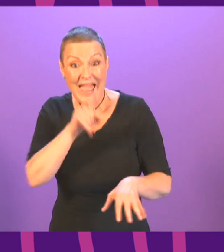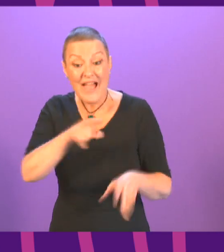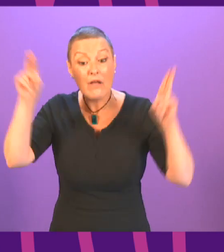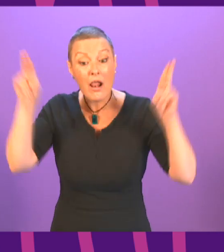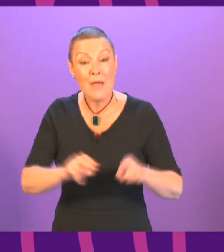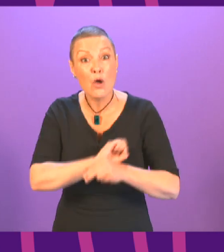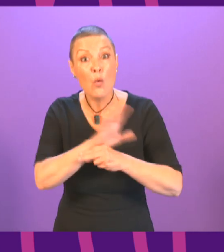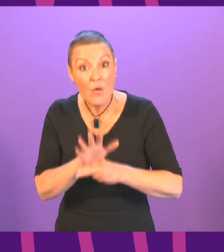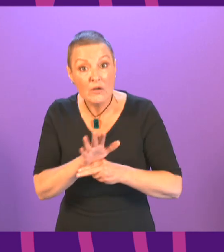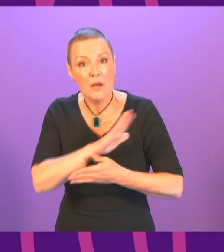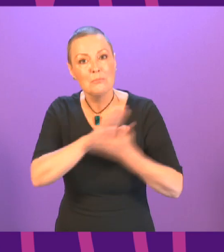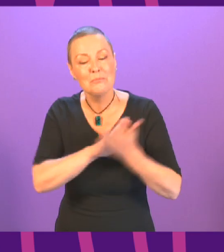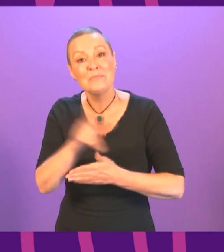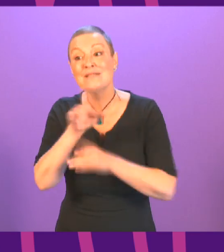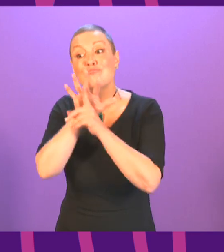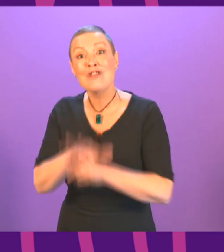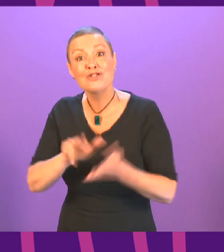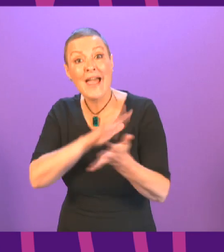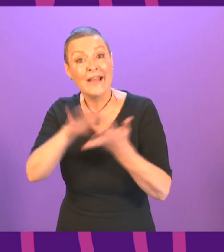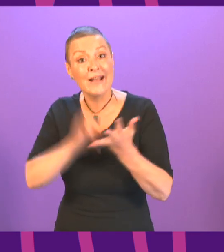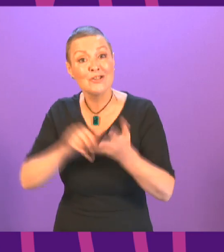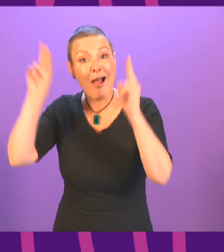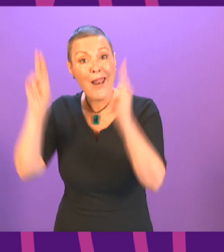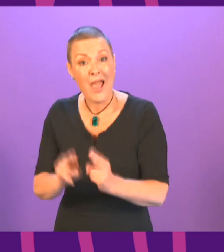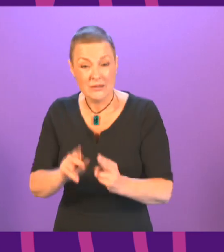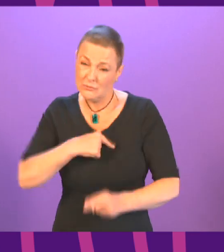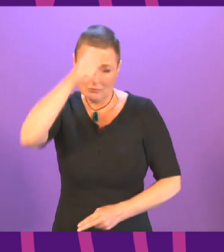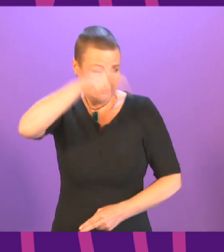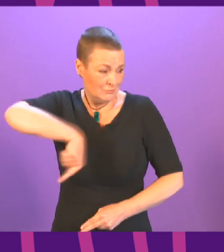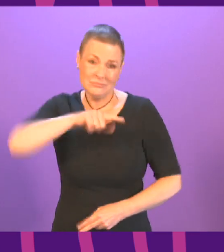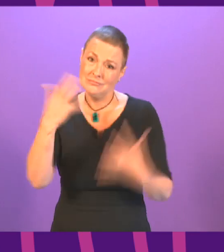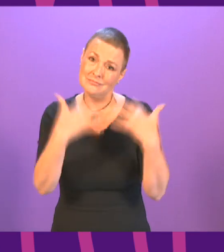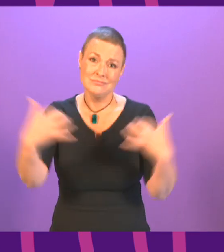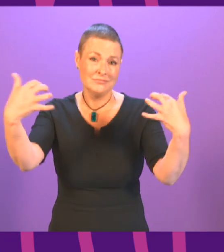on our national health service. All of us across the chamber and the country care deeply